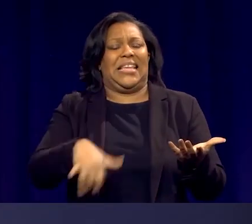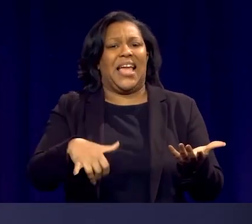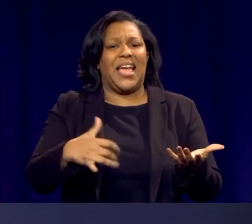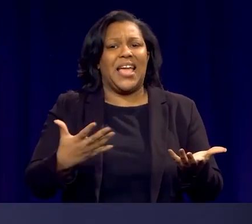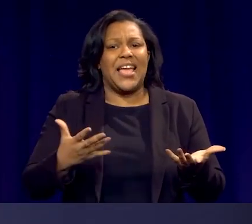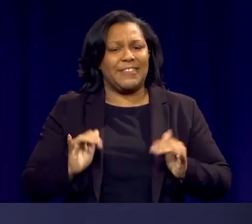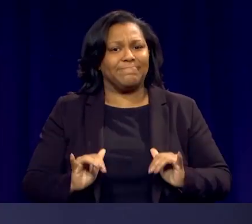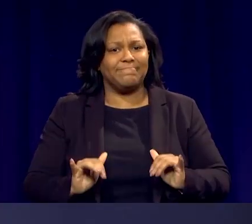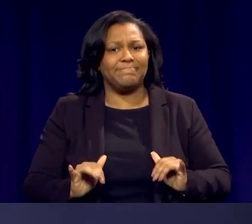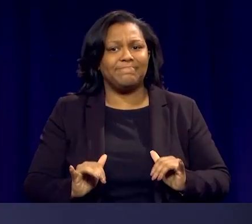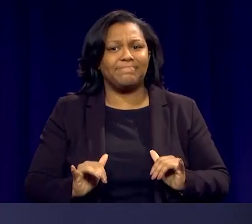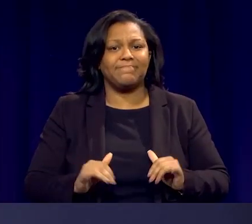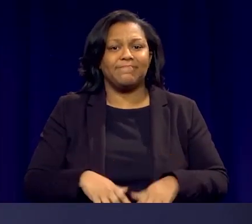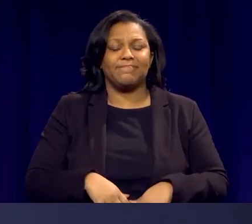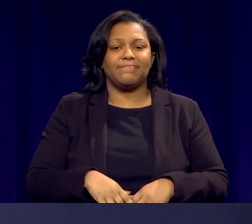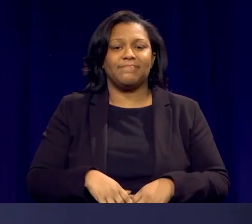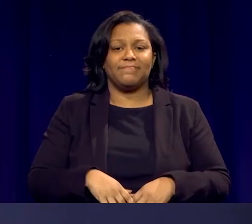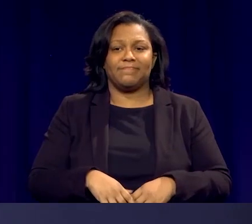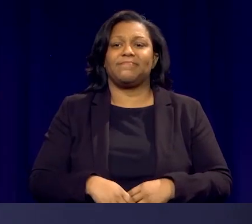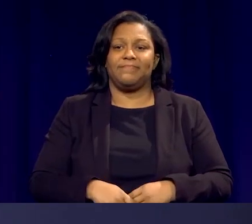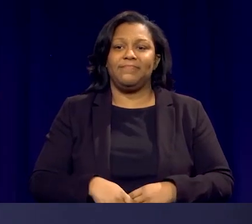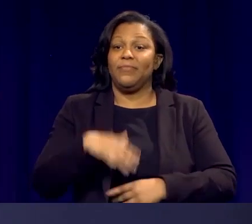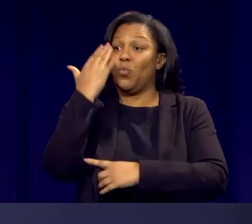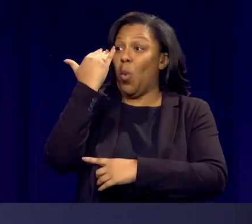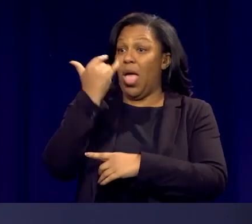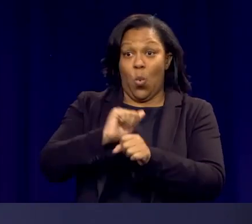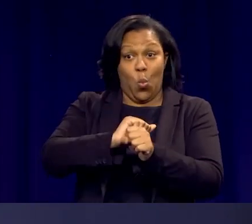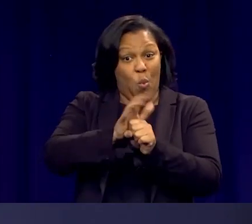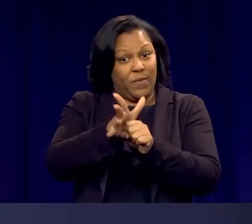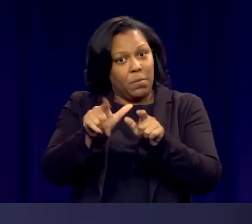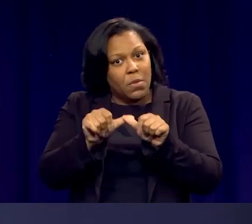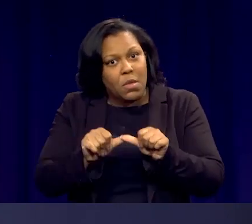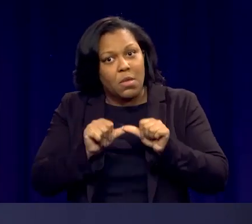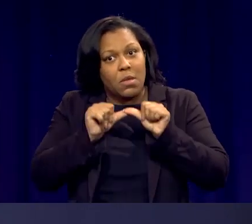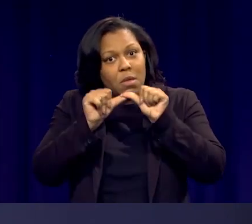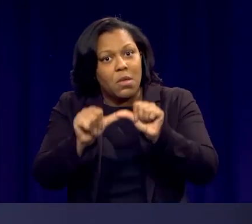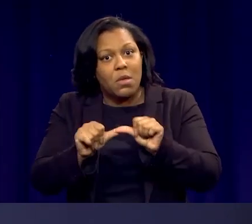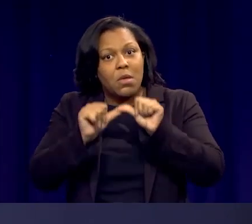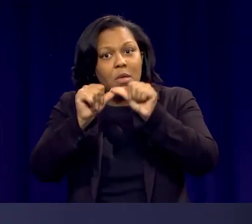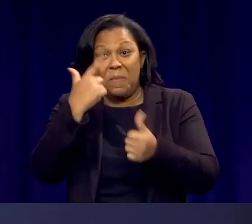And I think the whole reason that COVID is still here